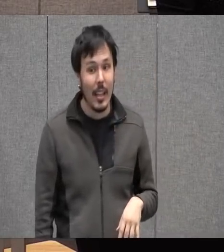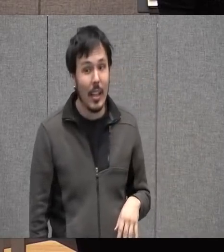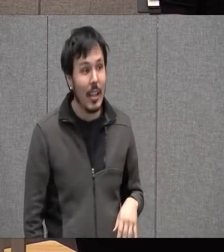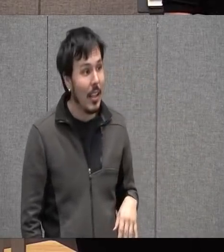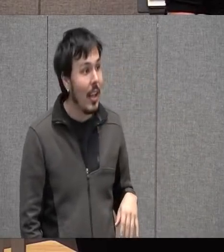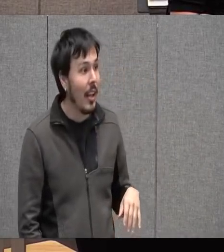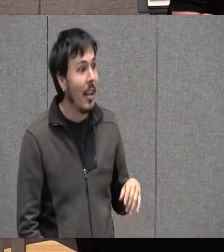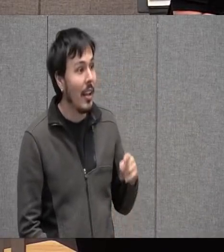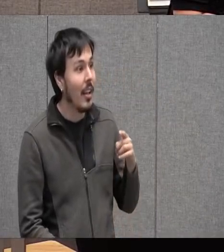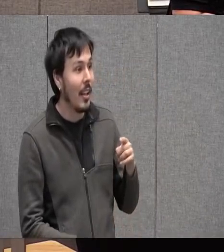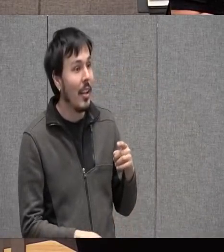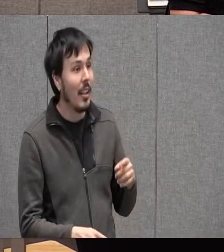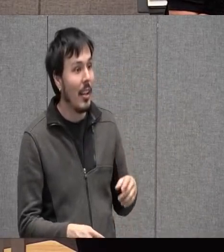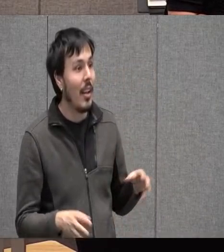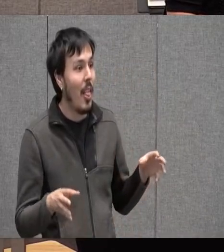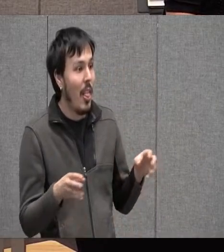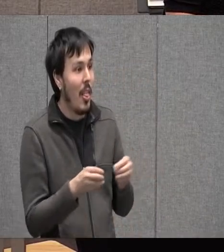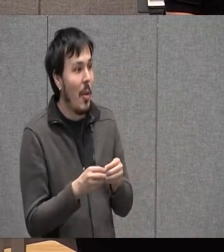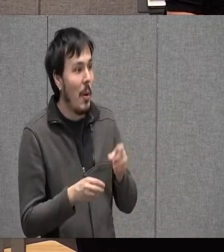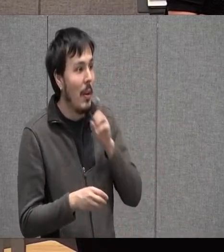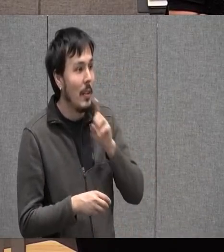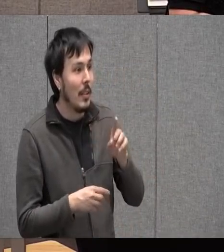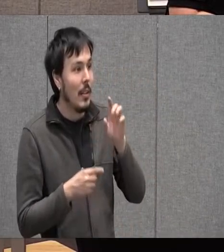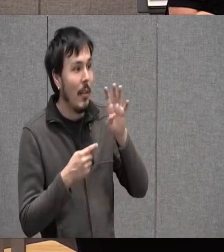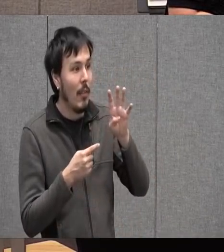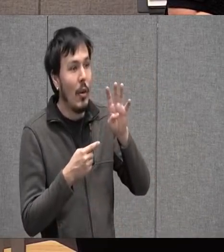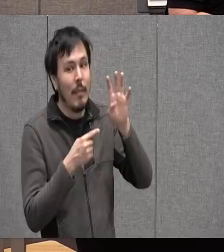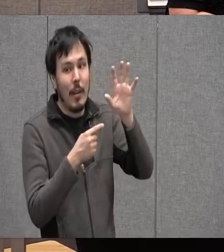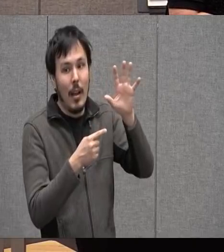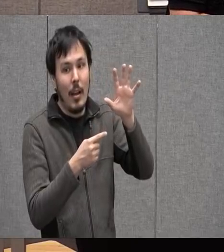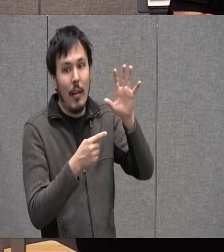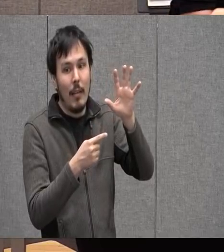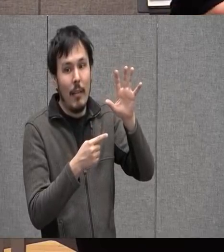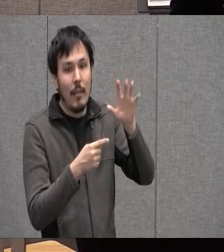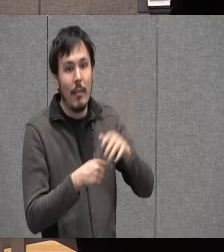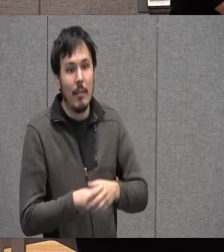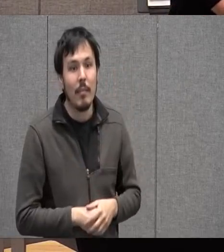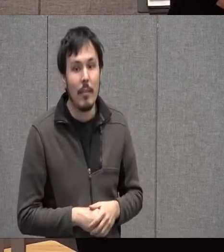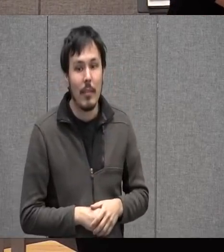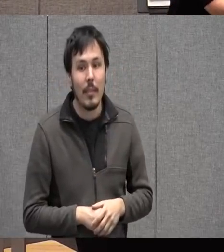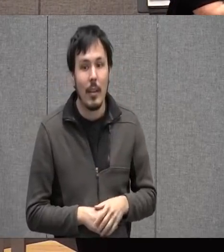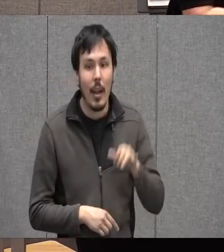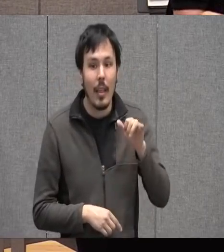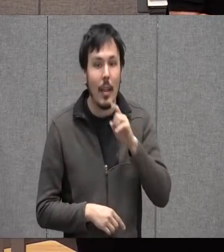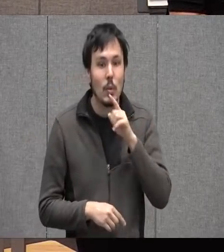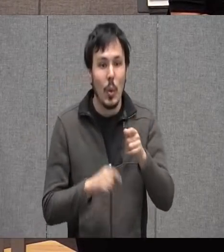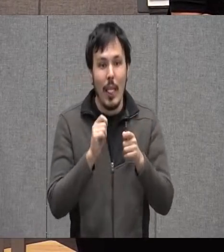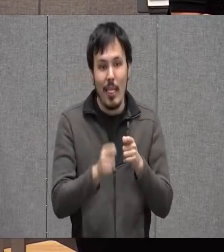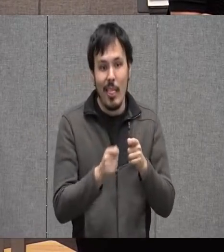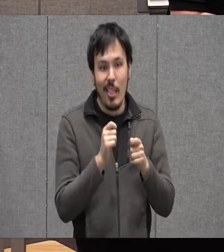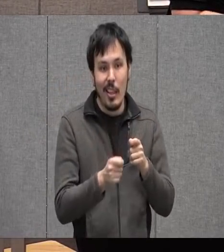The product of that number - Is 45. Would be 45. That's what your dealer or your caller is gonna say.